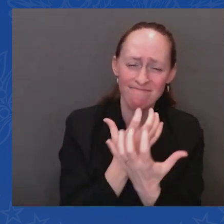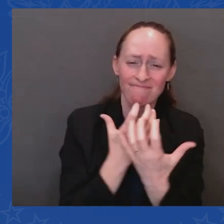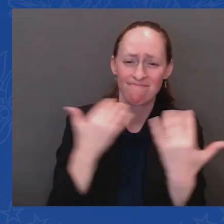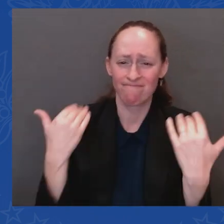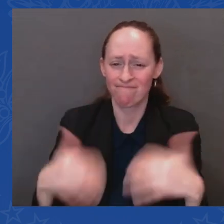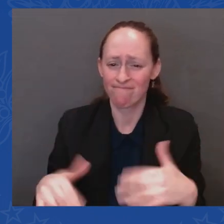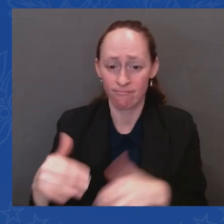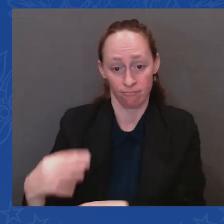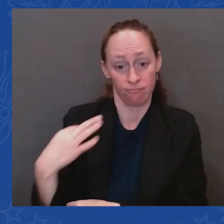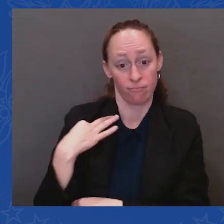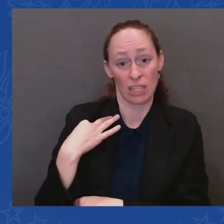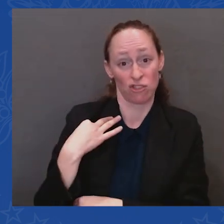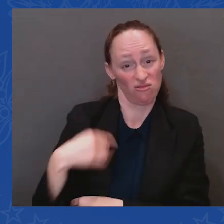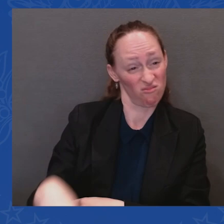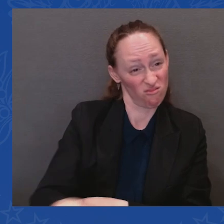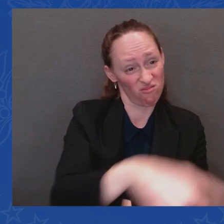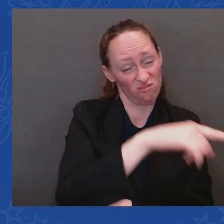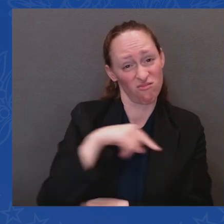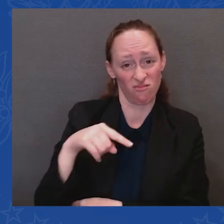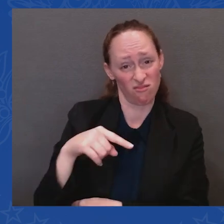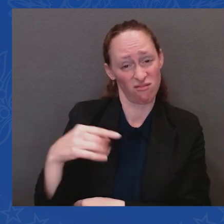and secure these last two decades.